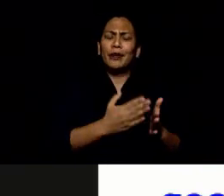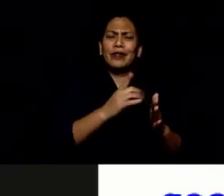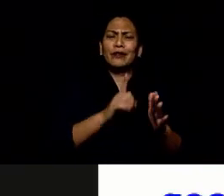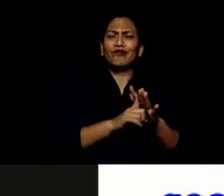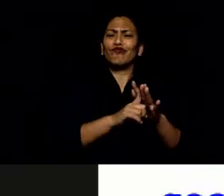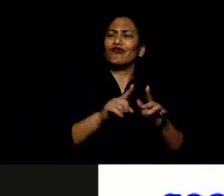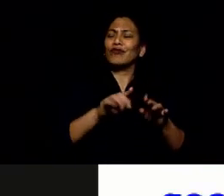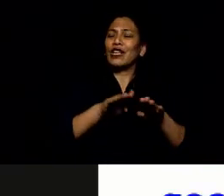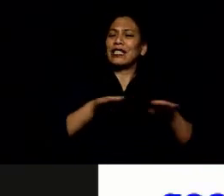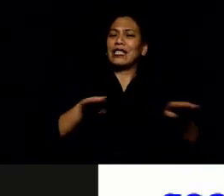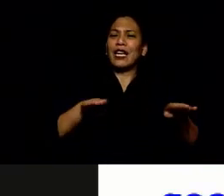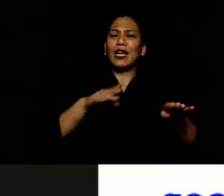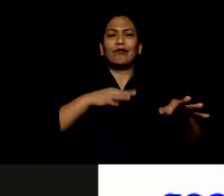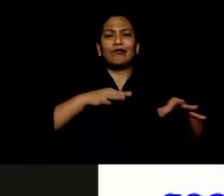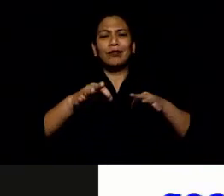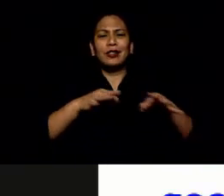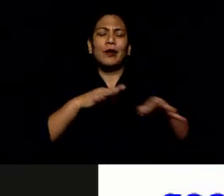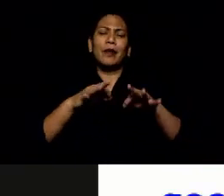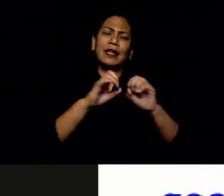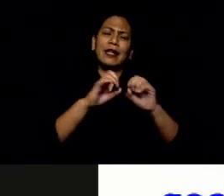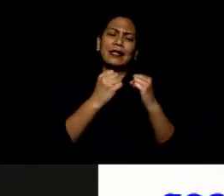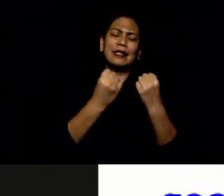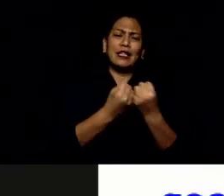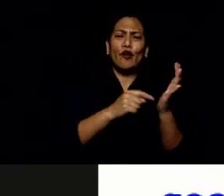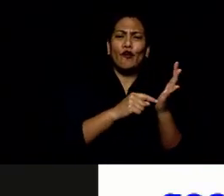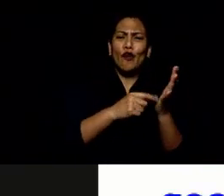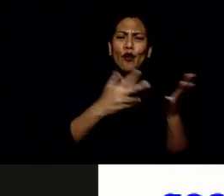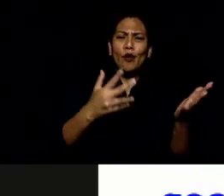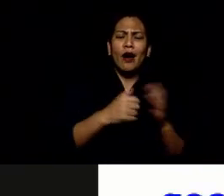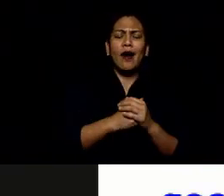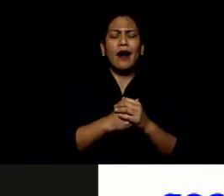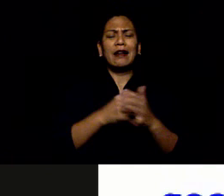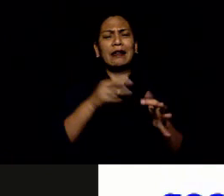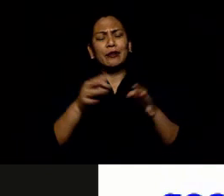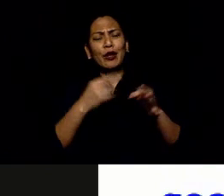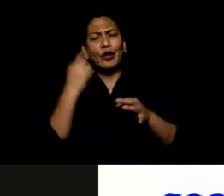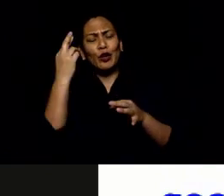are, to what society can afford, why we can't do certain things.